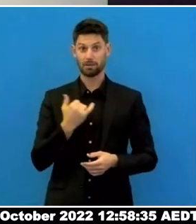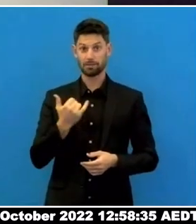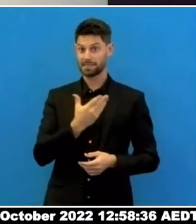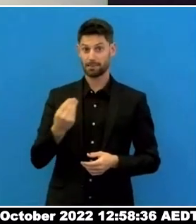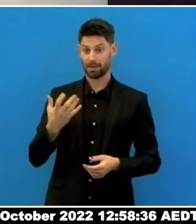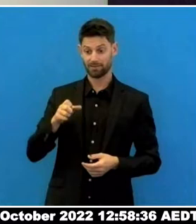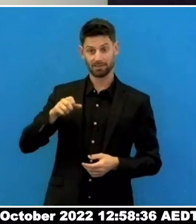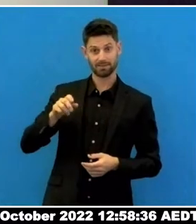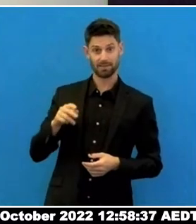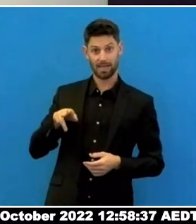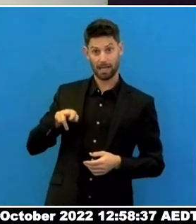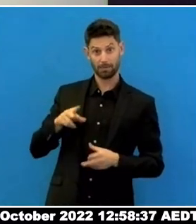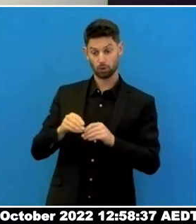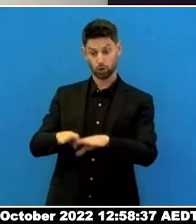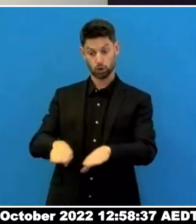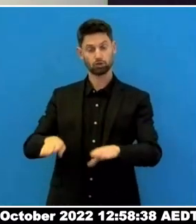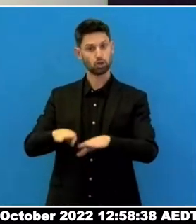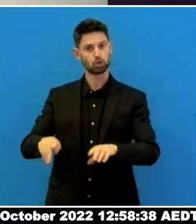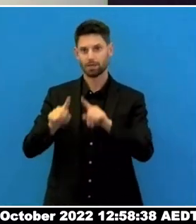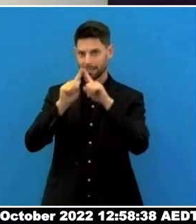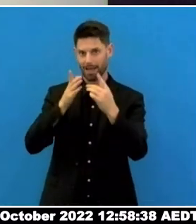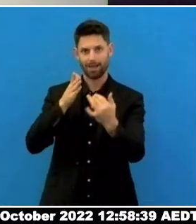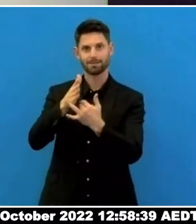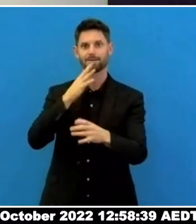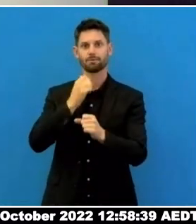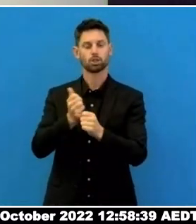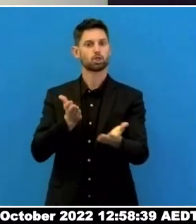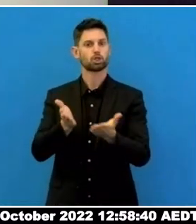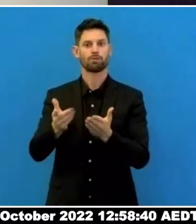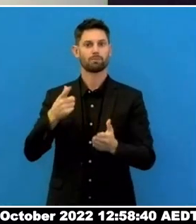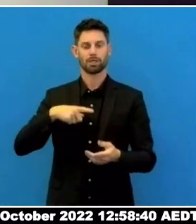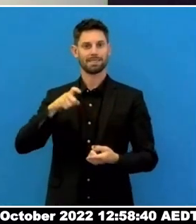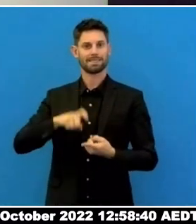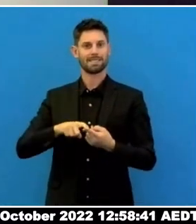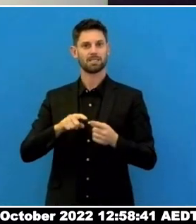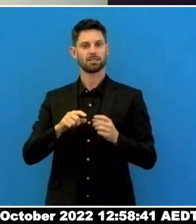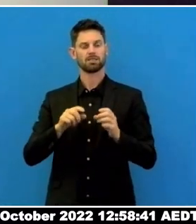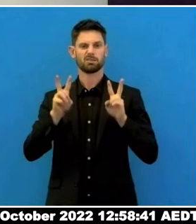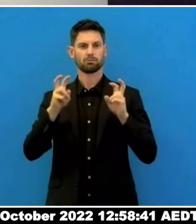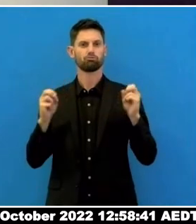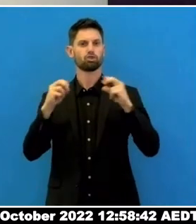and their children are denied those services while the status is unknown.